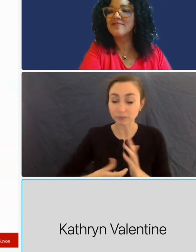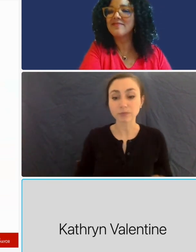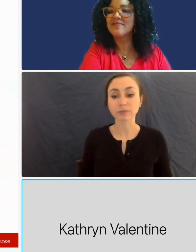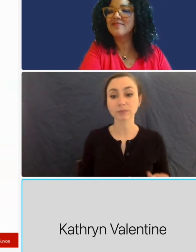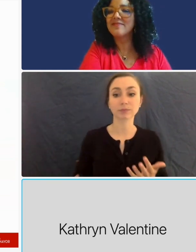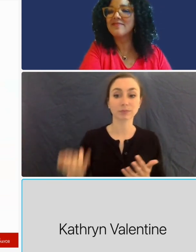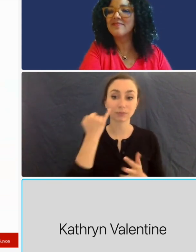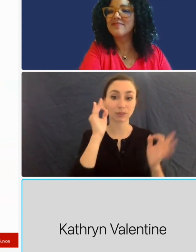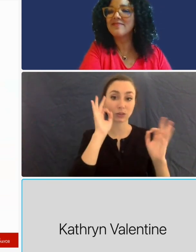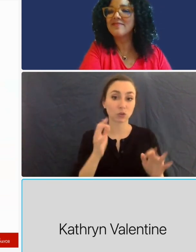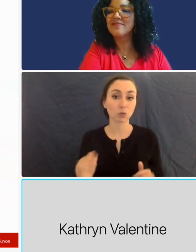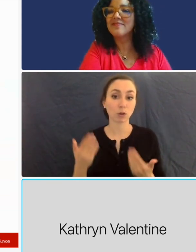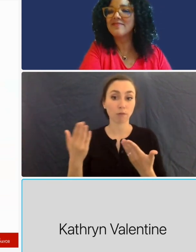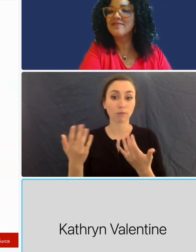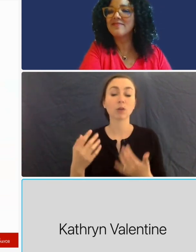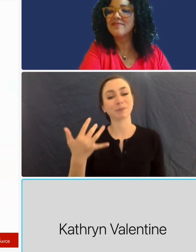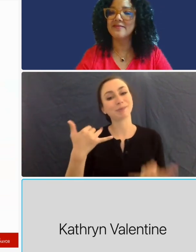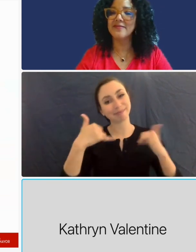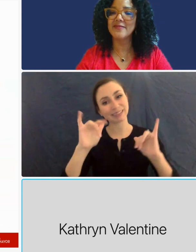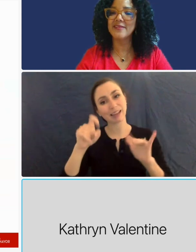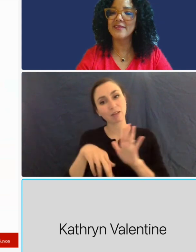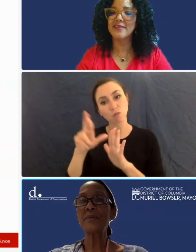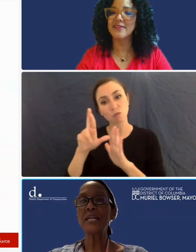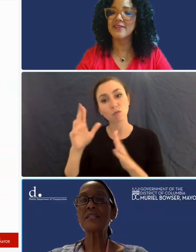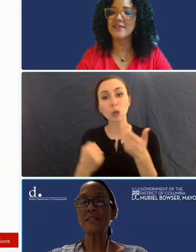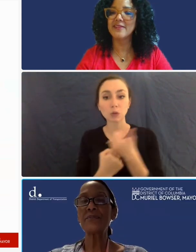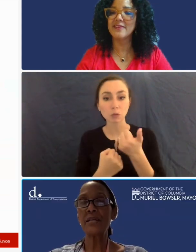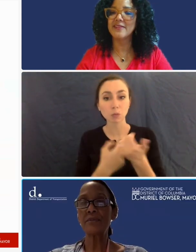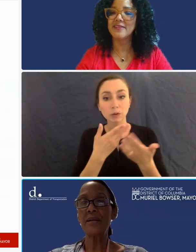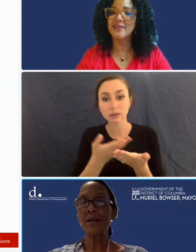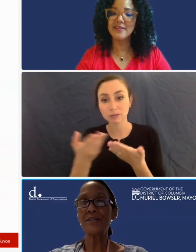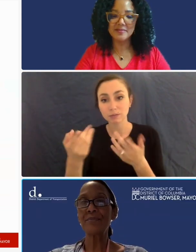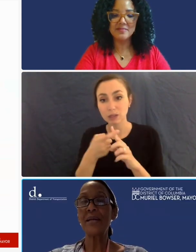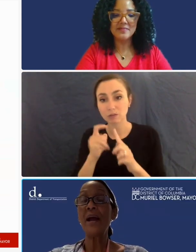we still would need to review the supporting documentations of your indirect cost rate